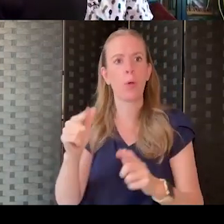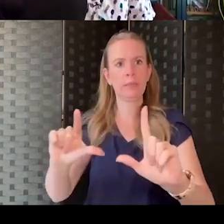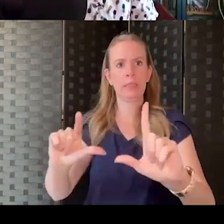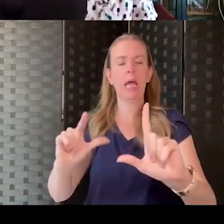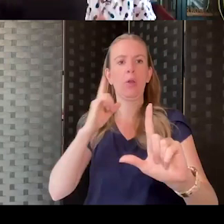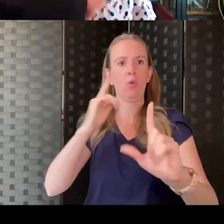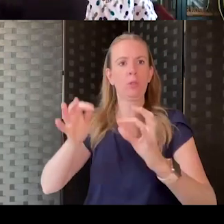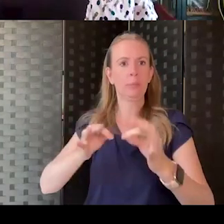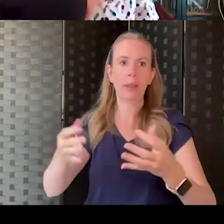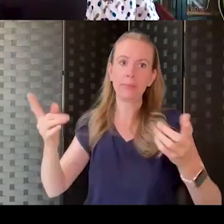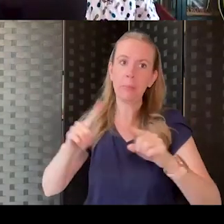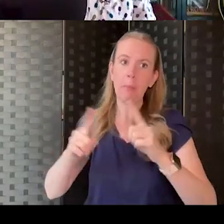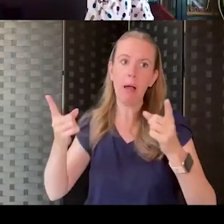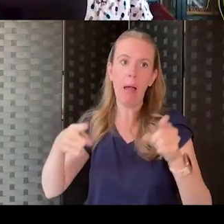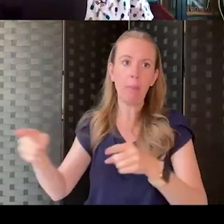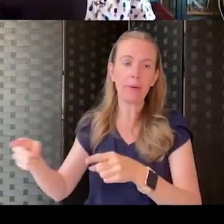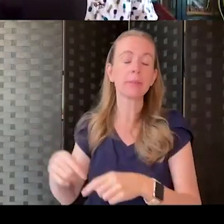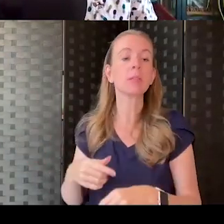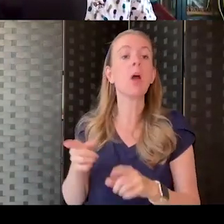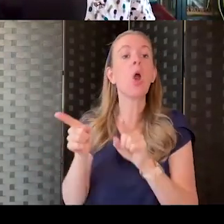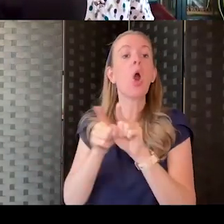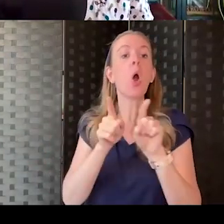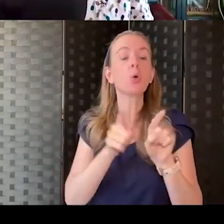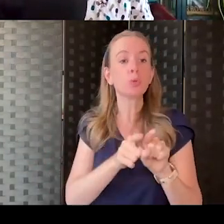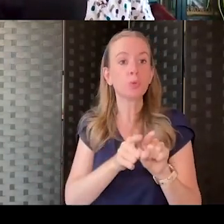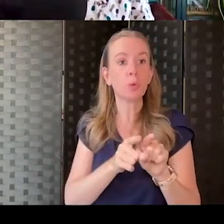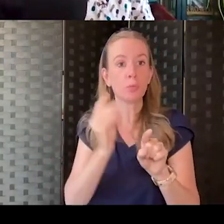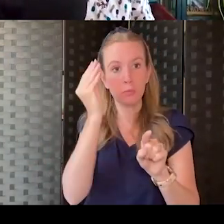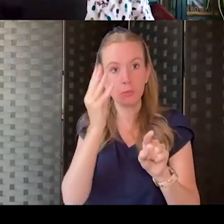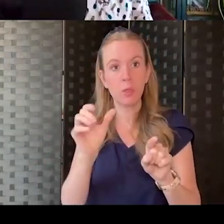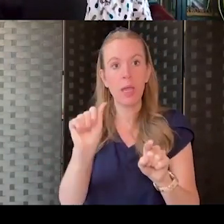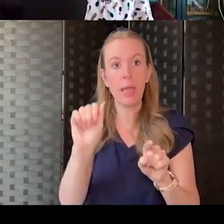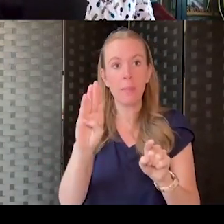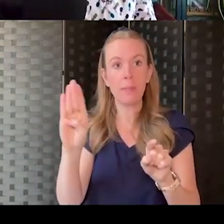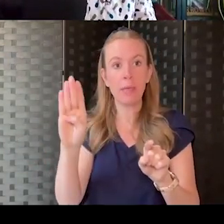Before I move to the next slide, I should also note that the abbr attribute, the abbreviation